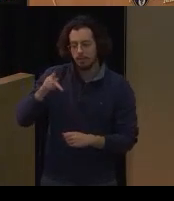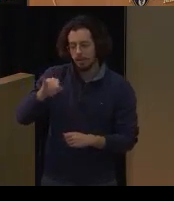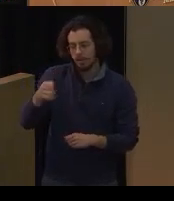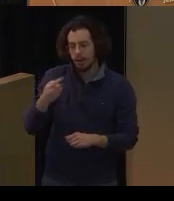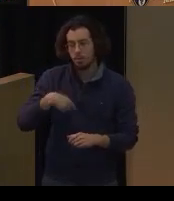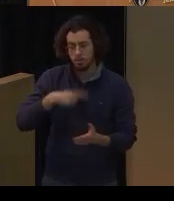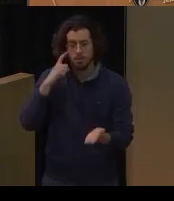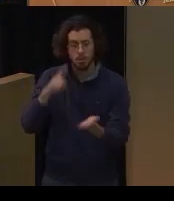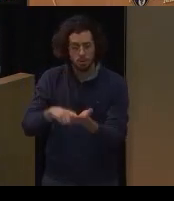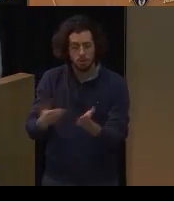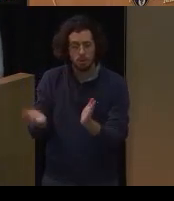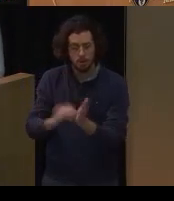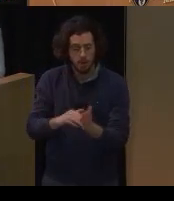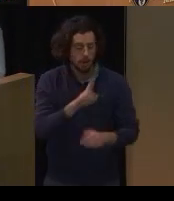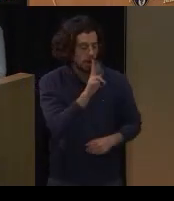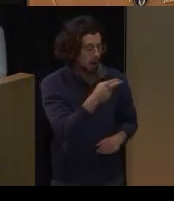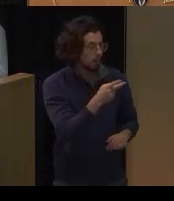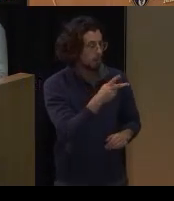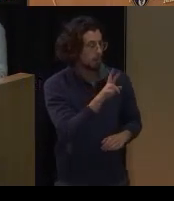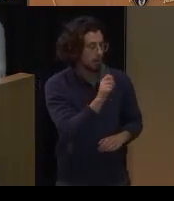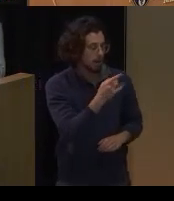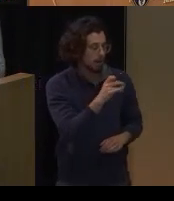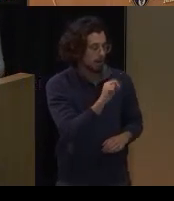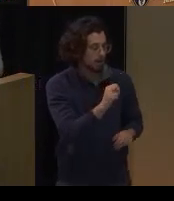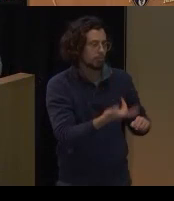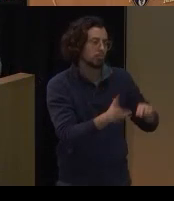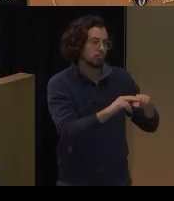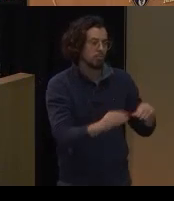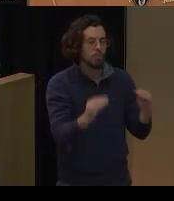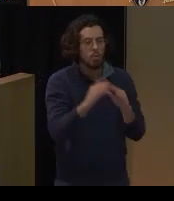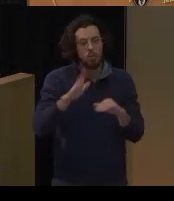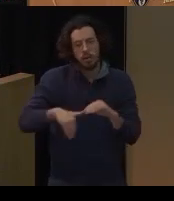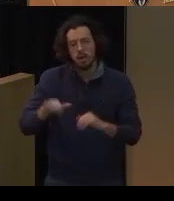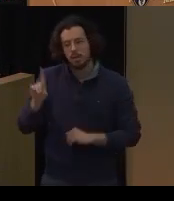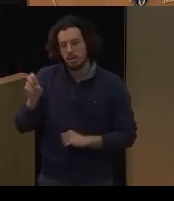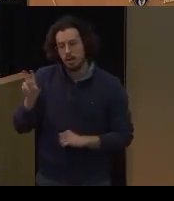versus down regulation that was a medium-sized effect although it's clearly less robust than